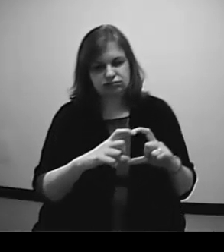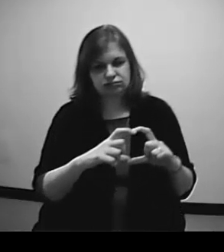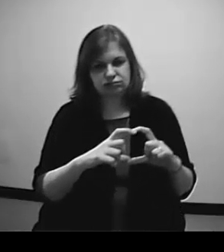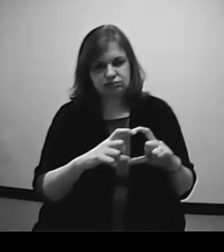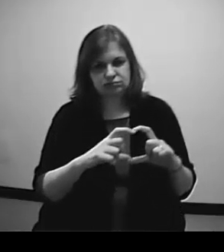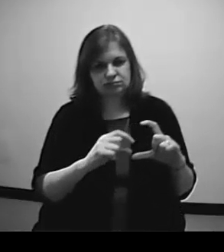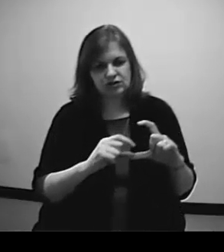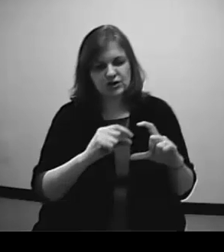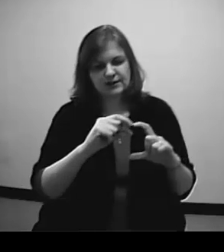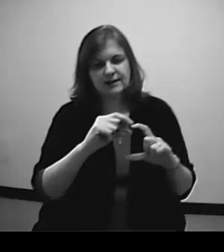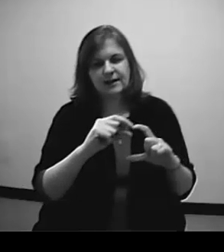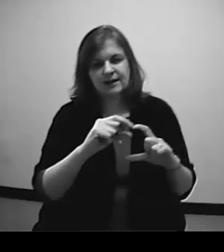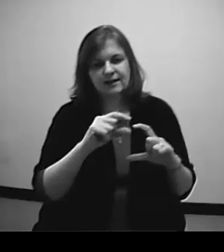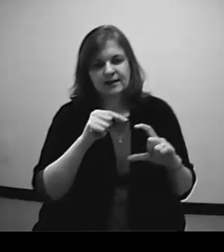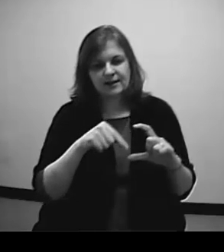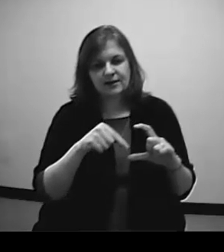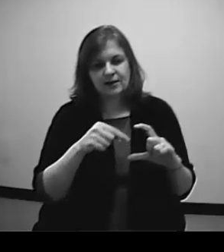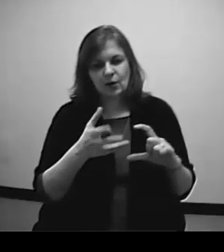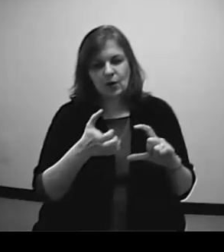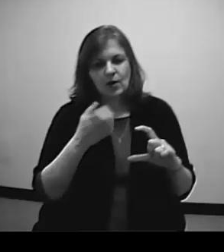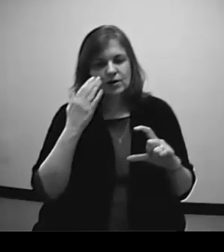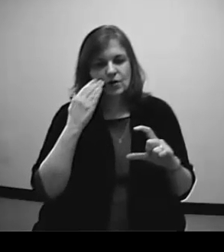we are interested in